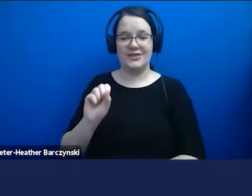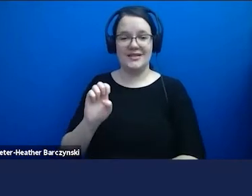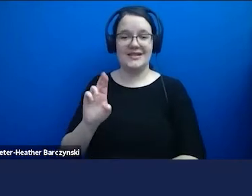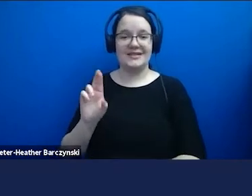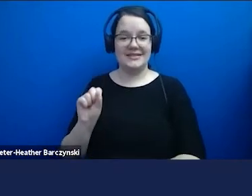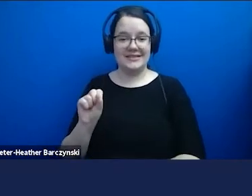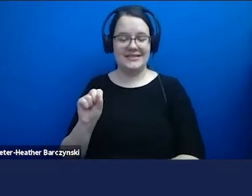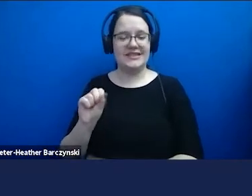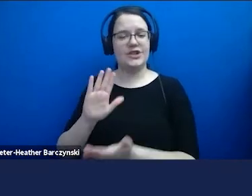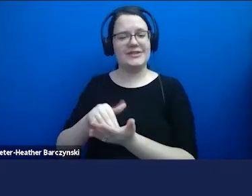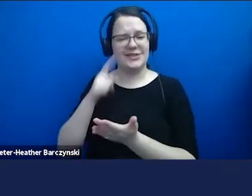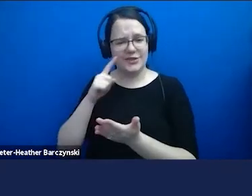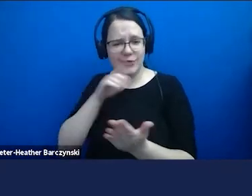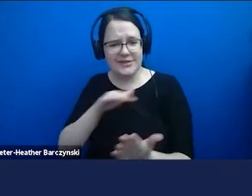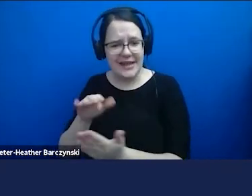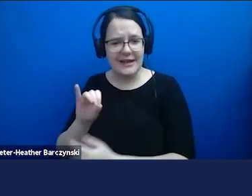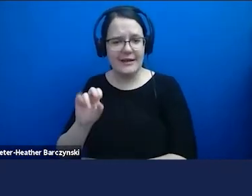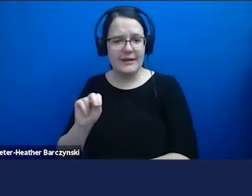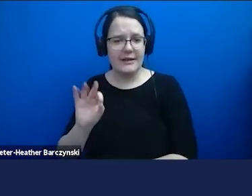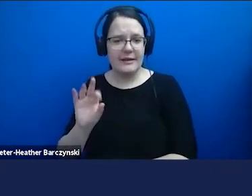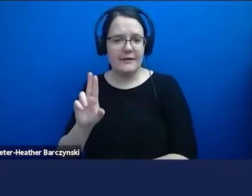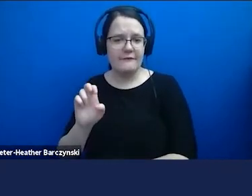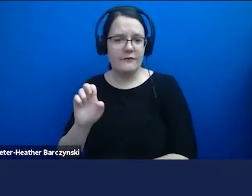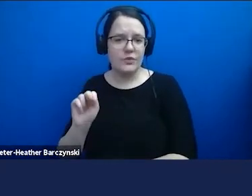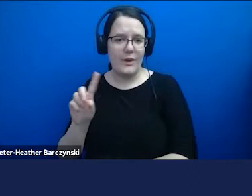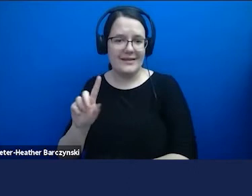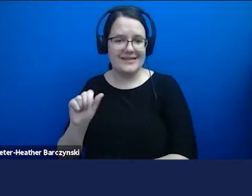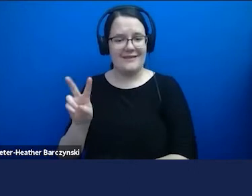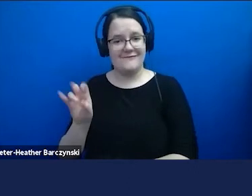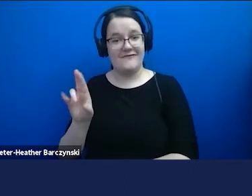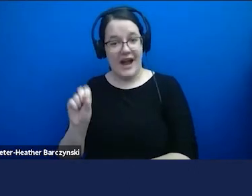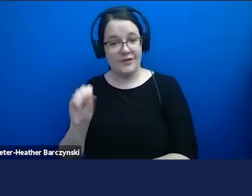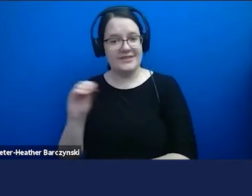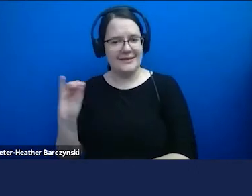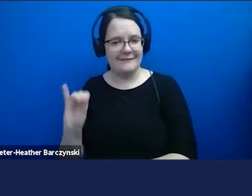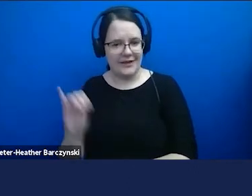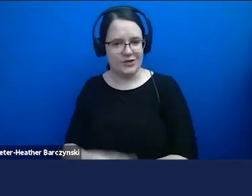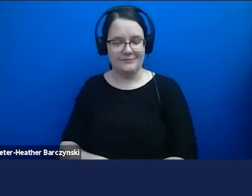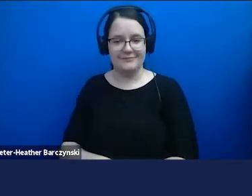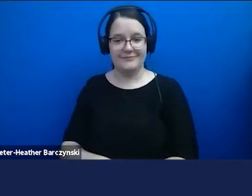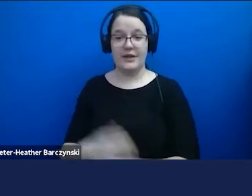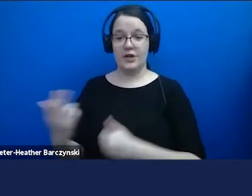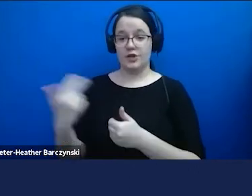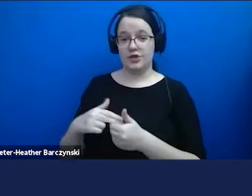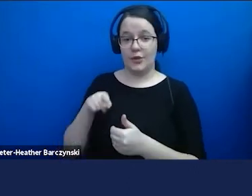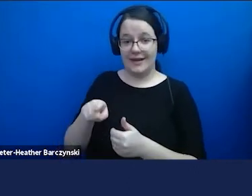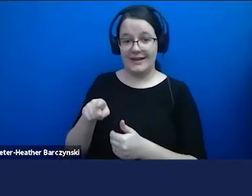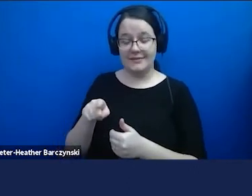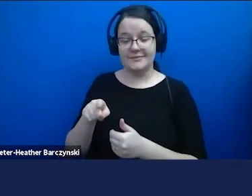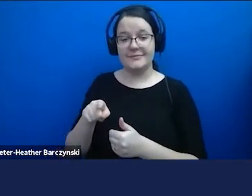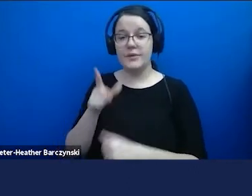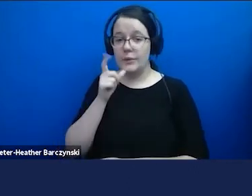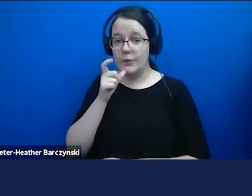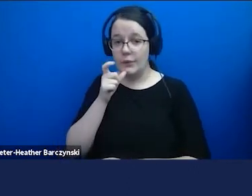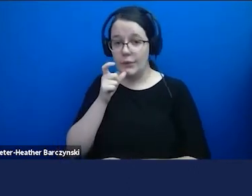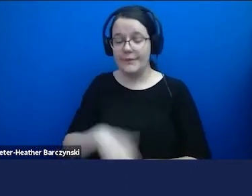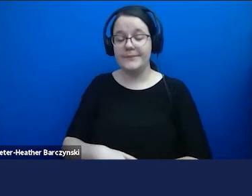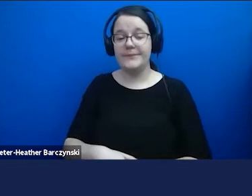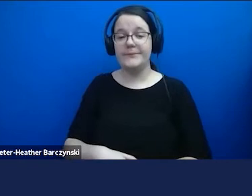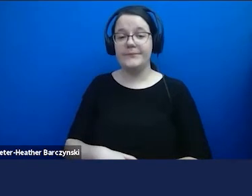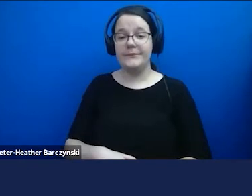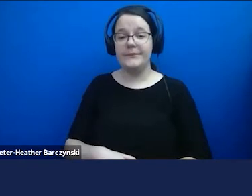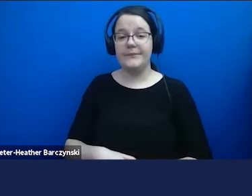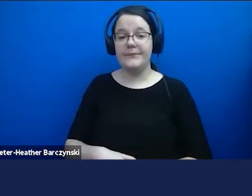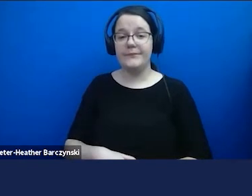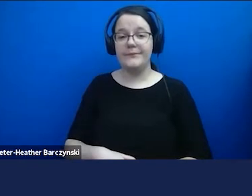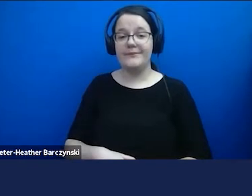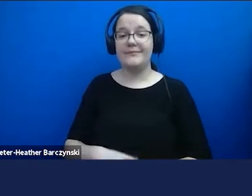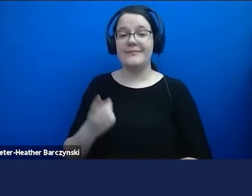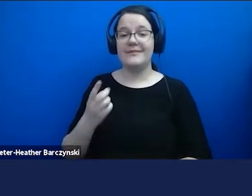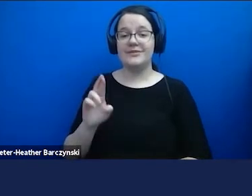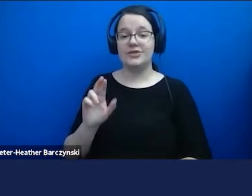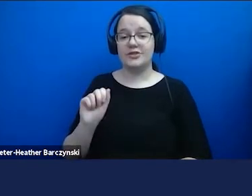virus and influenza infection joining him uh in this session um will be dr ann falsey and is a